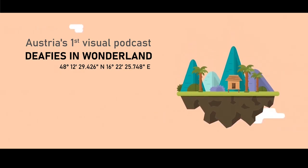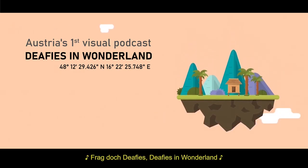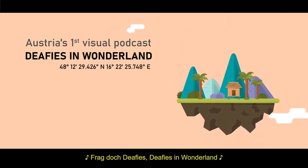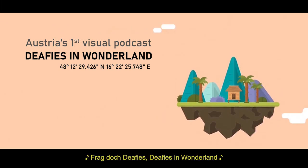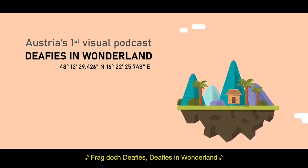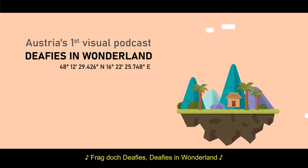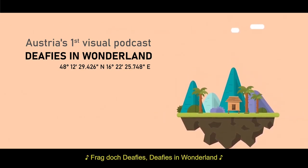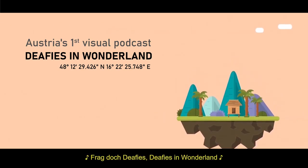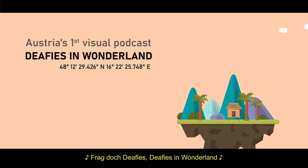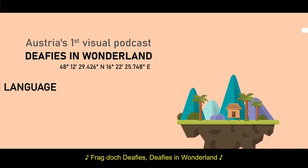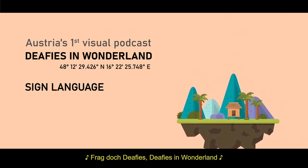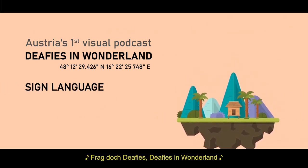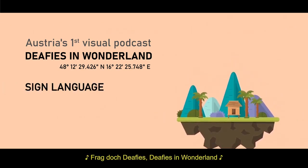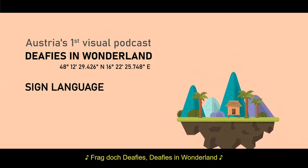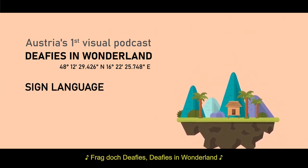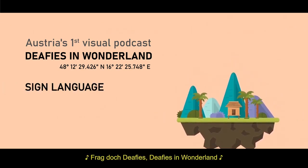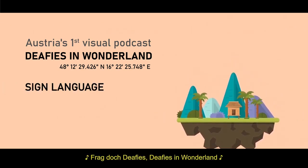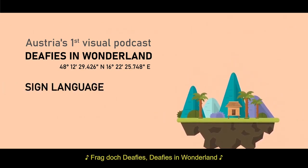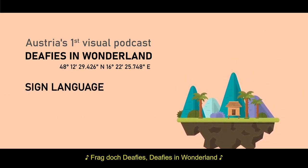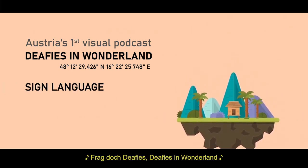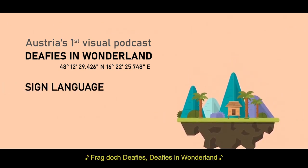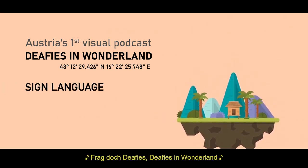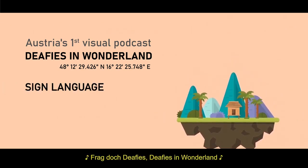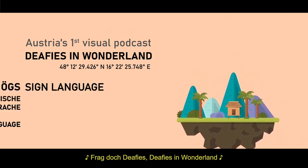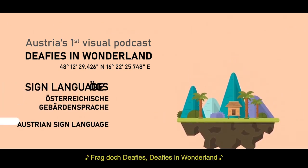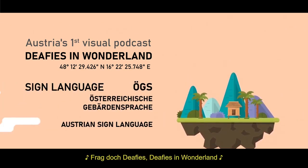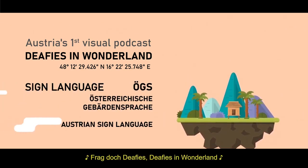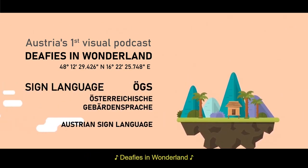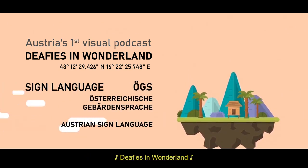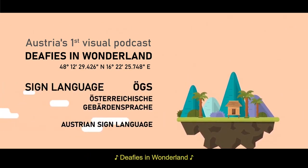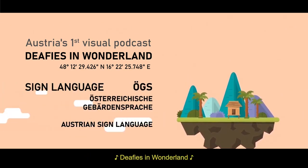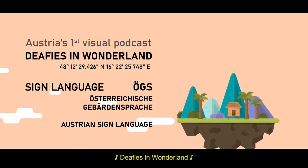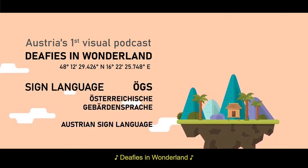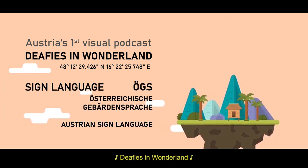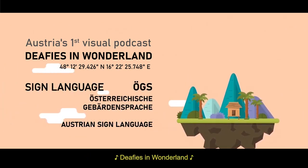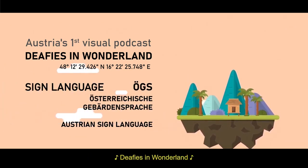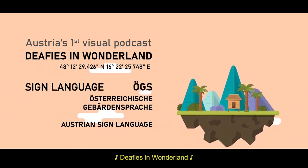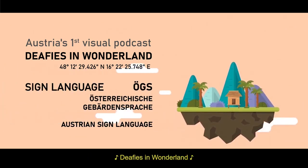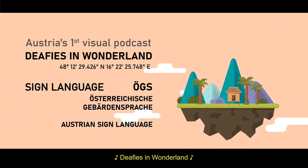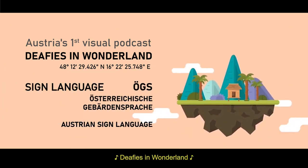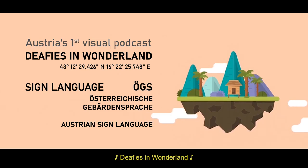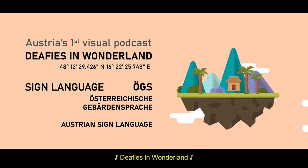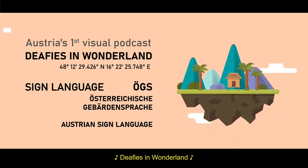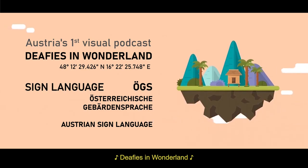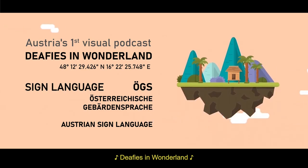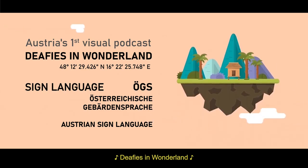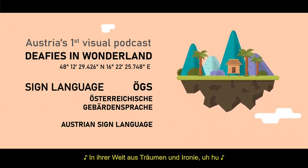Just ask Deafies, Deafies in Wonderland Deafies in Wonderland